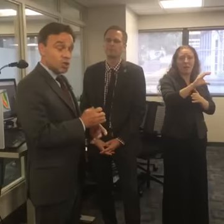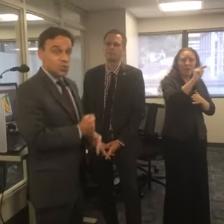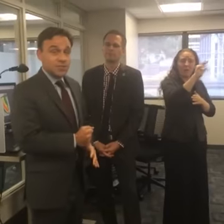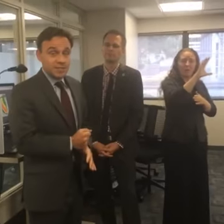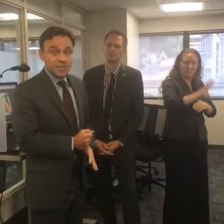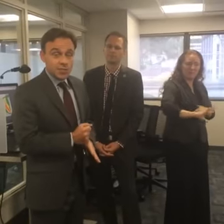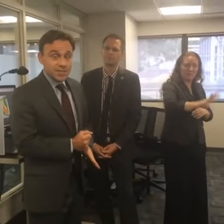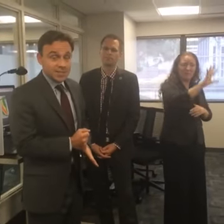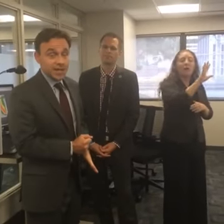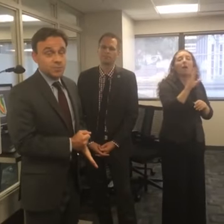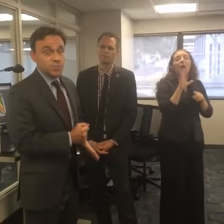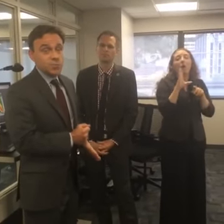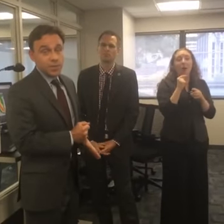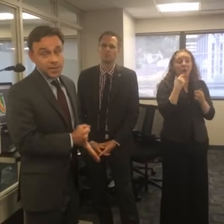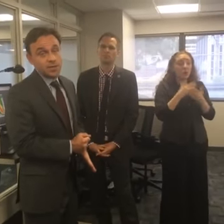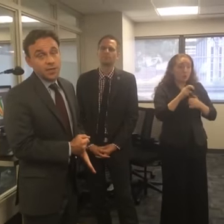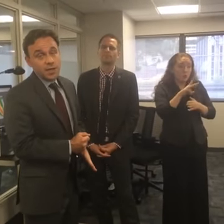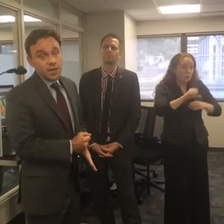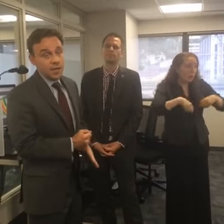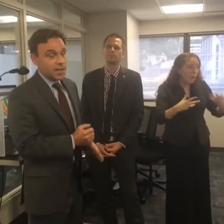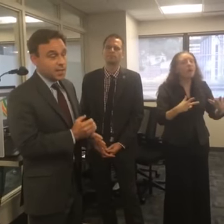The good news is there is time to prepare.